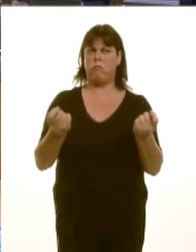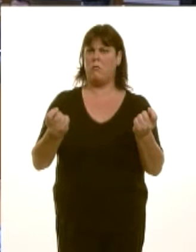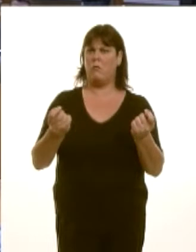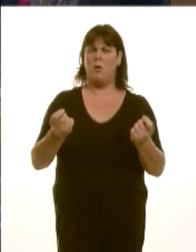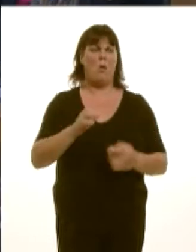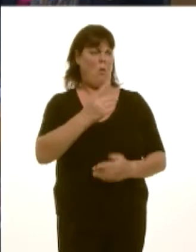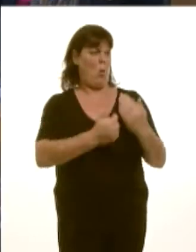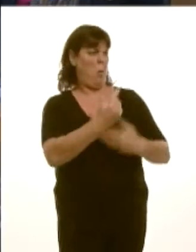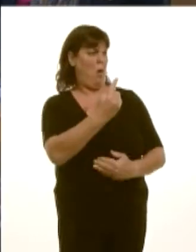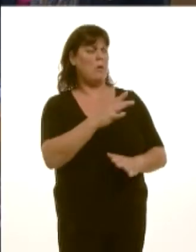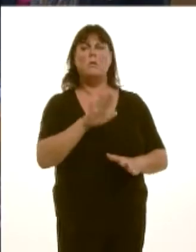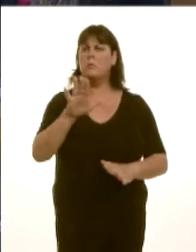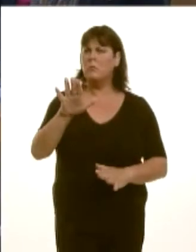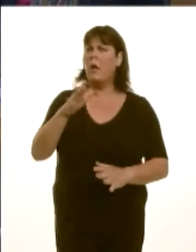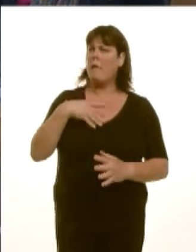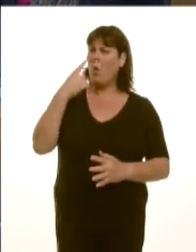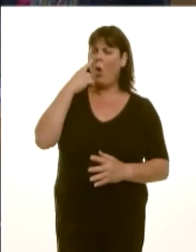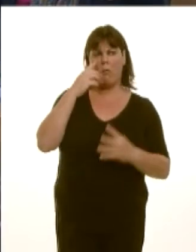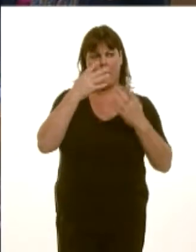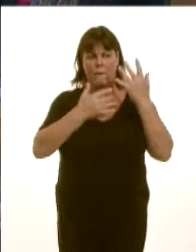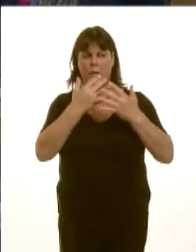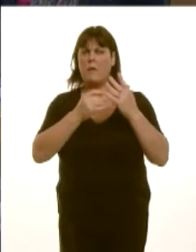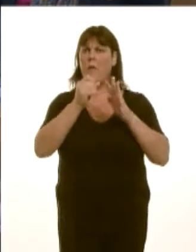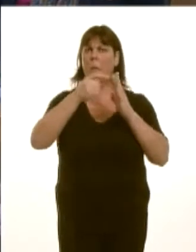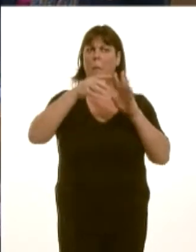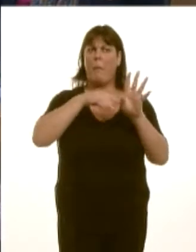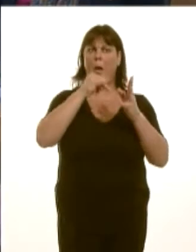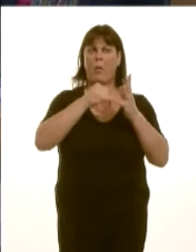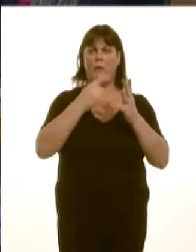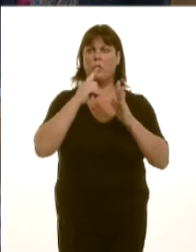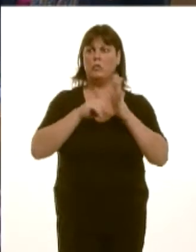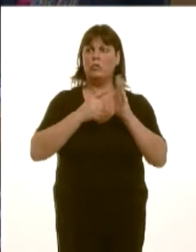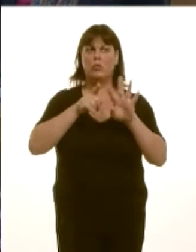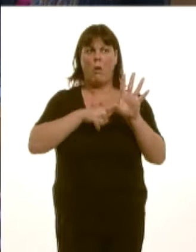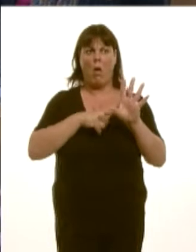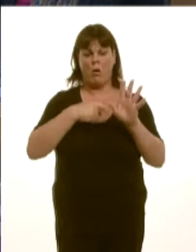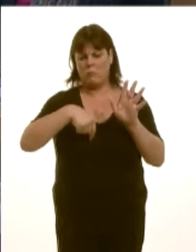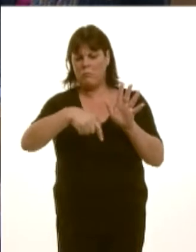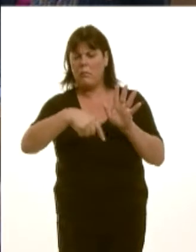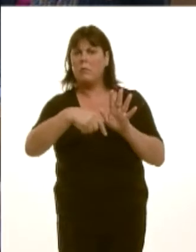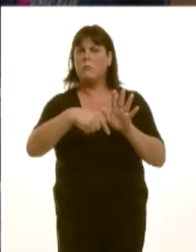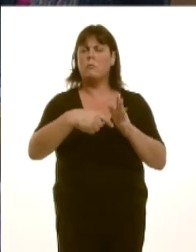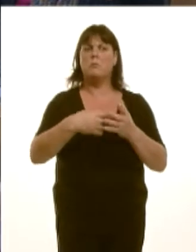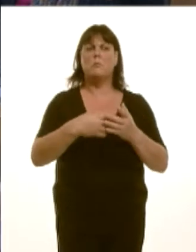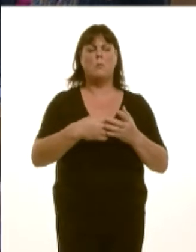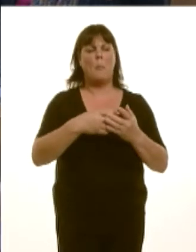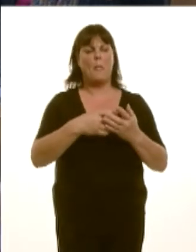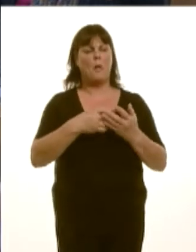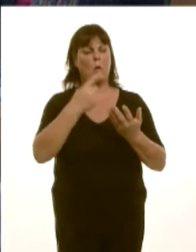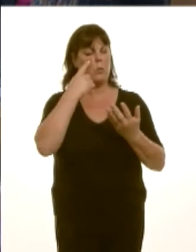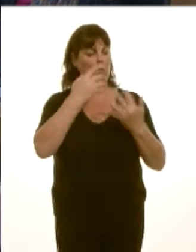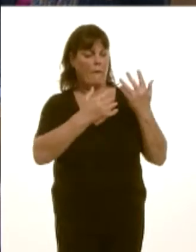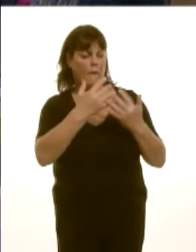If you look at the figures for Powys, in July of this year, we see that referral-to-treatment